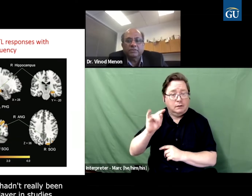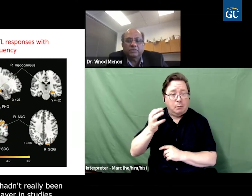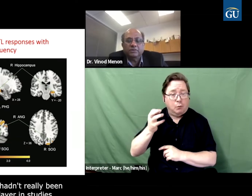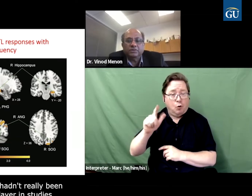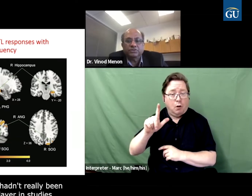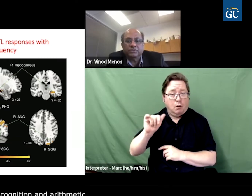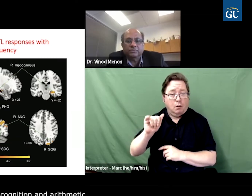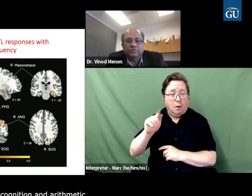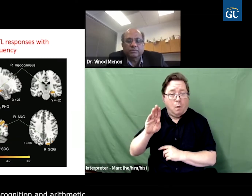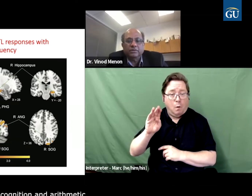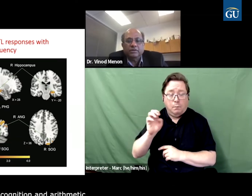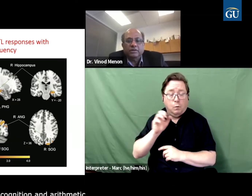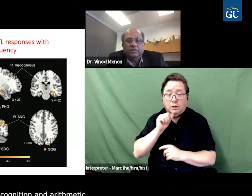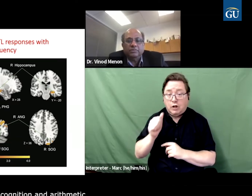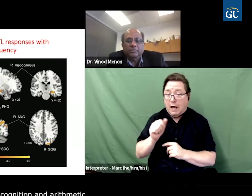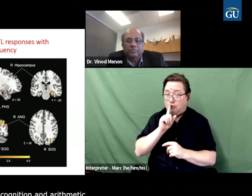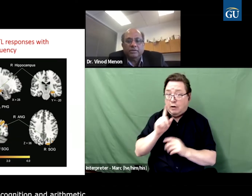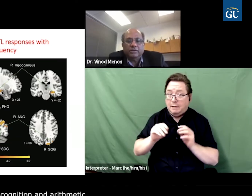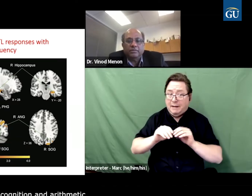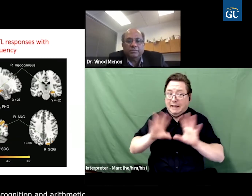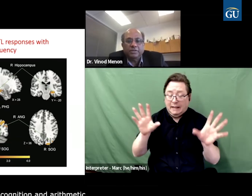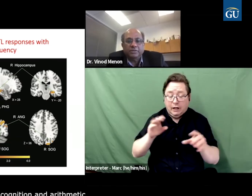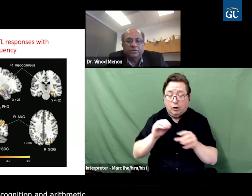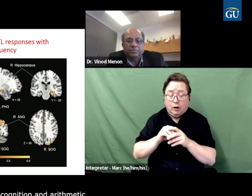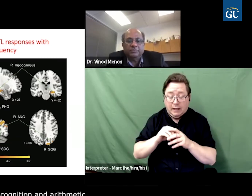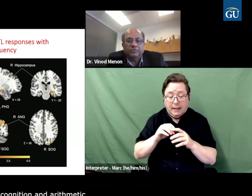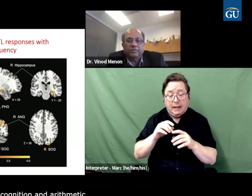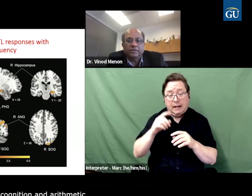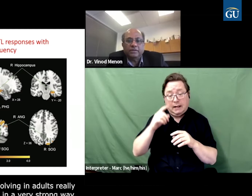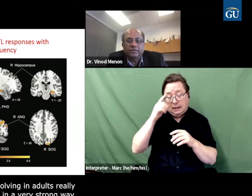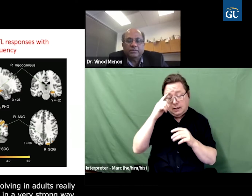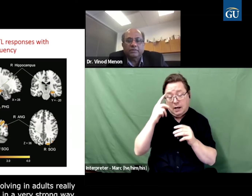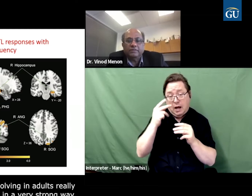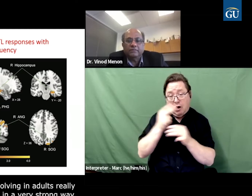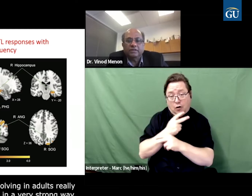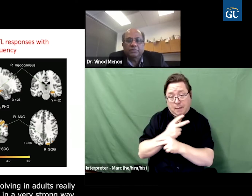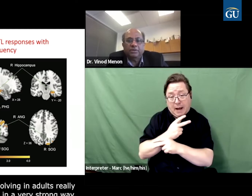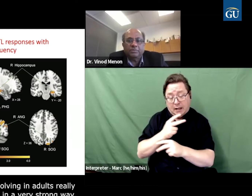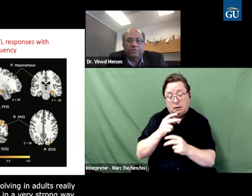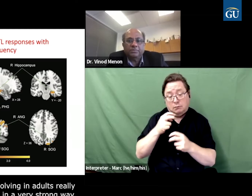studies of numerical cognition and